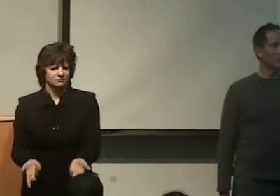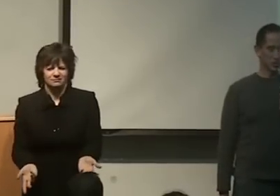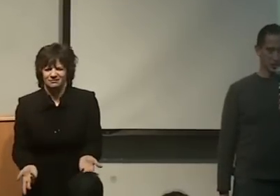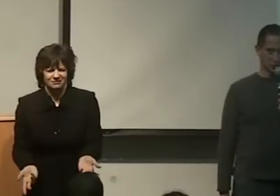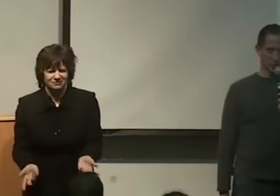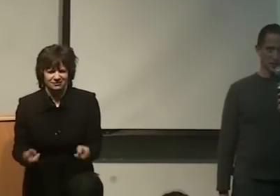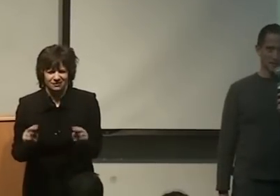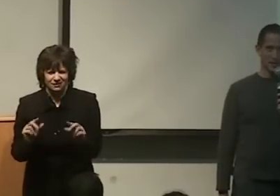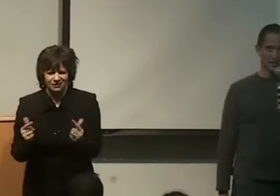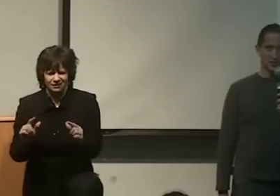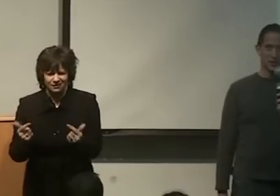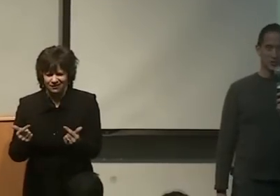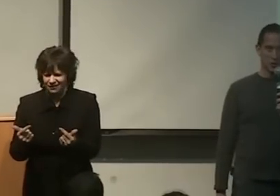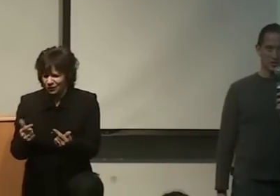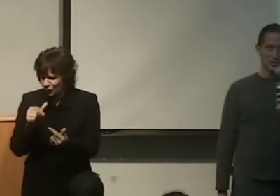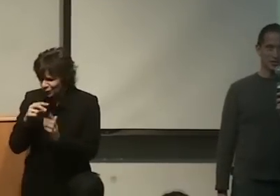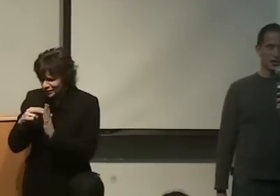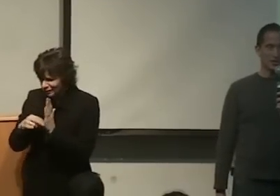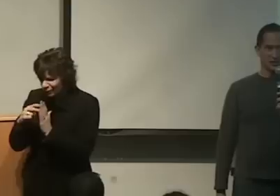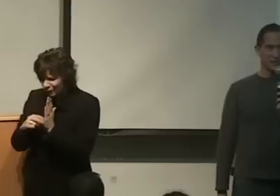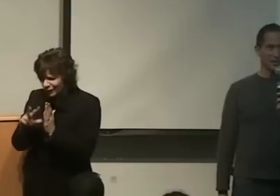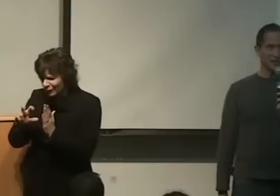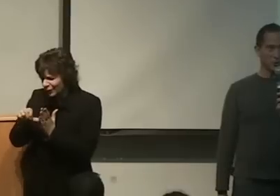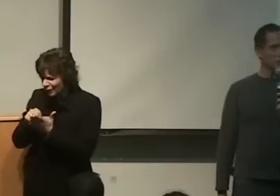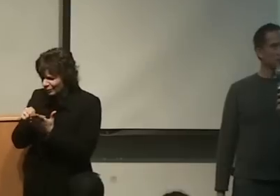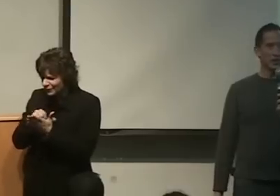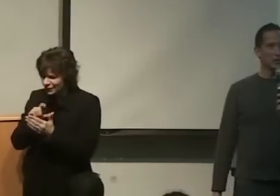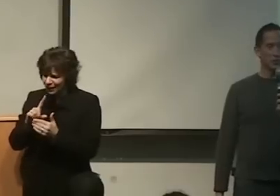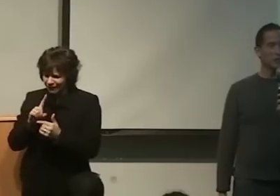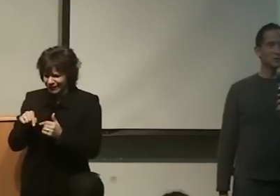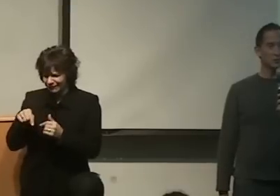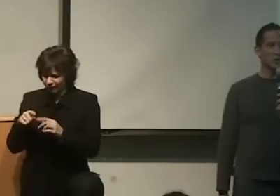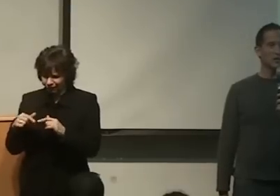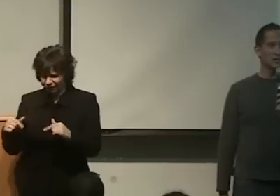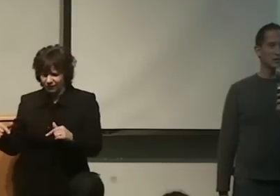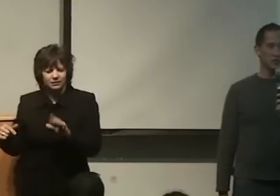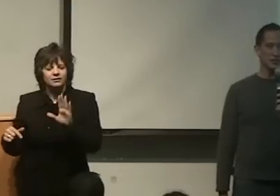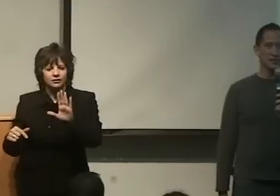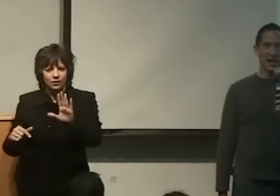Read 300 pages, try this, in the left hand corner. No. The way that you sell a game is